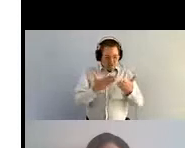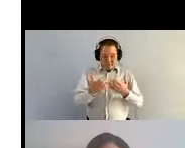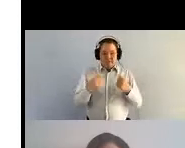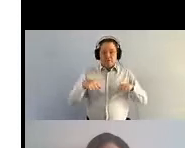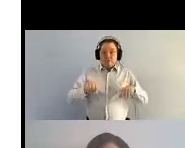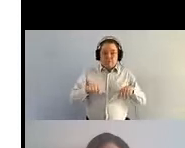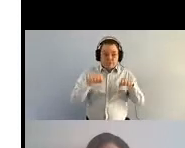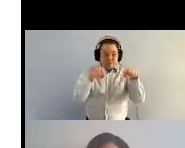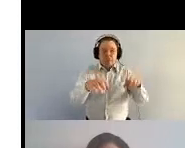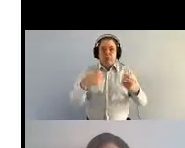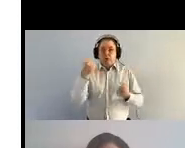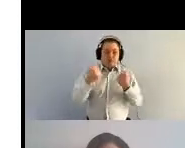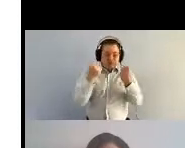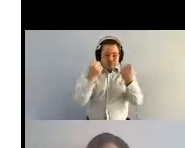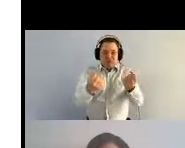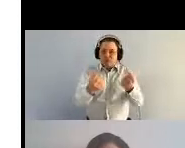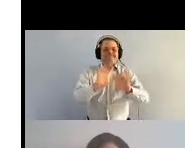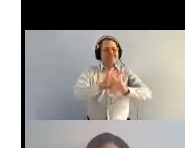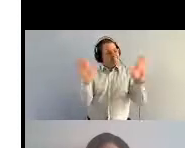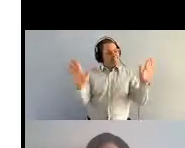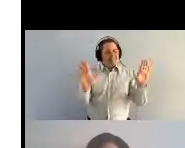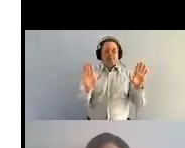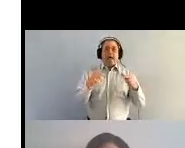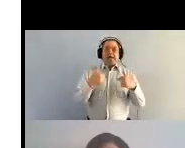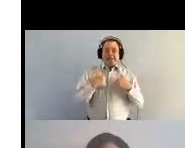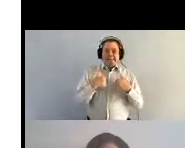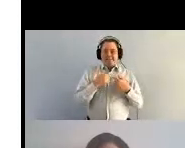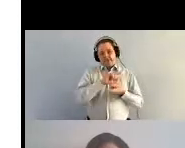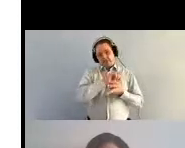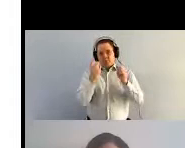So as we're all aware now, in the context of disruptions